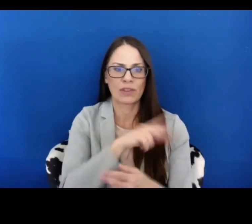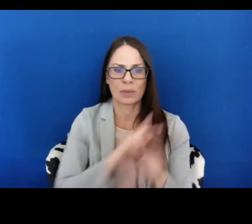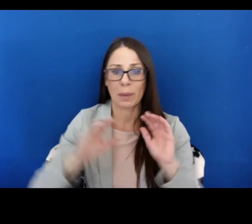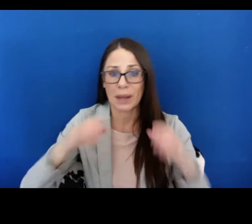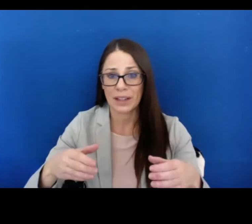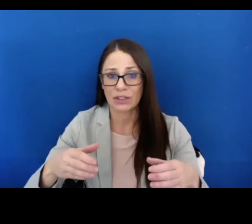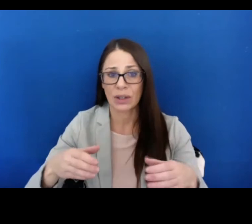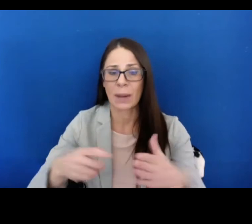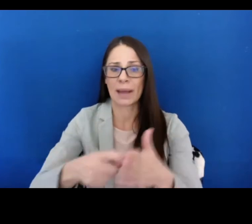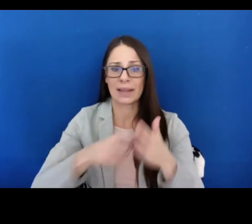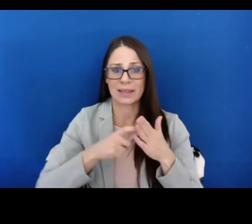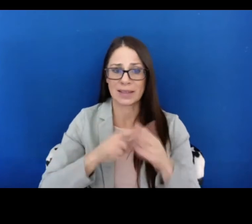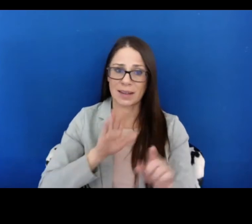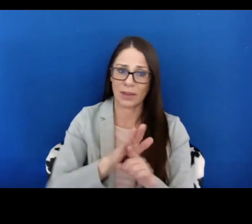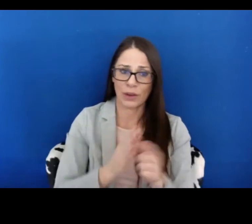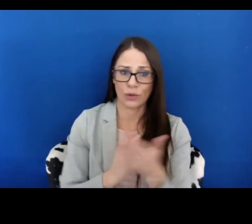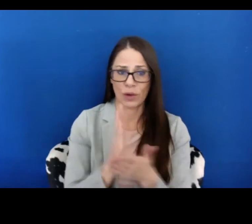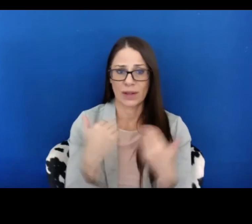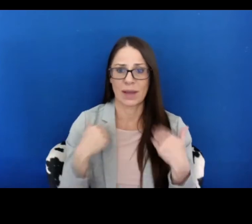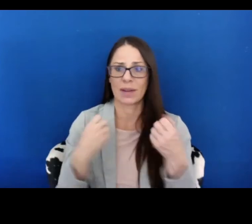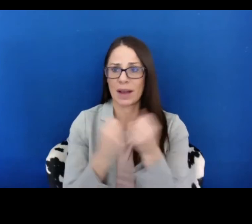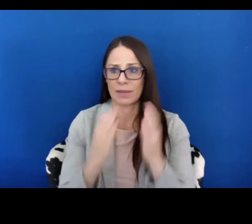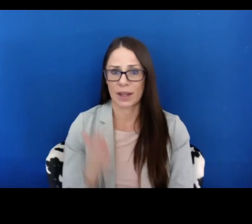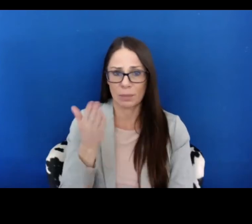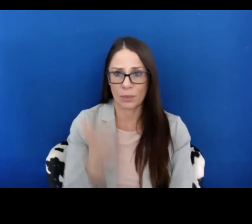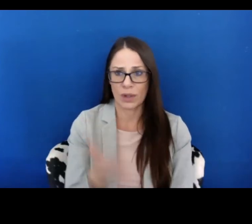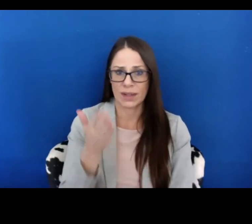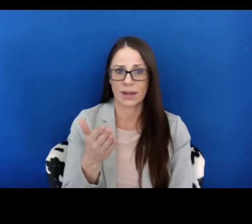on their right to have an advocate present. 15:26:14 This is the best way to mitigate